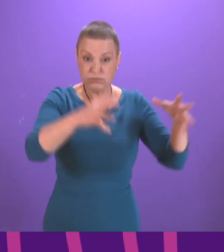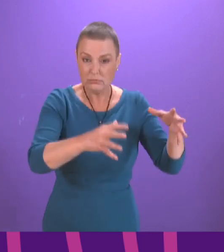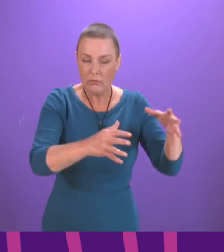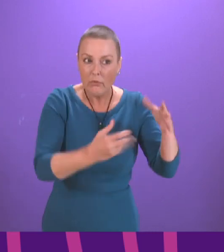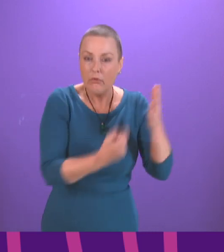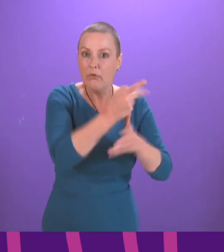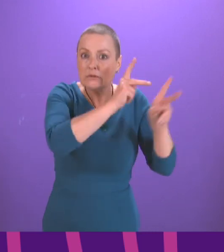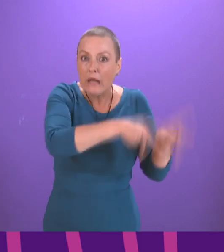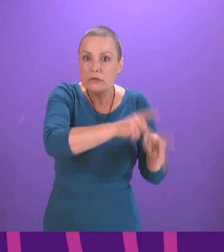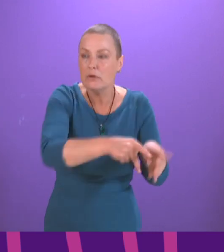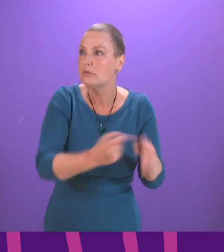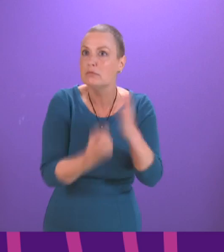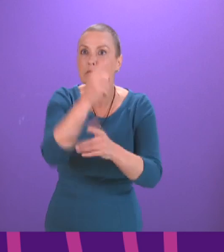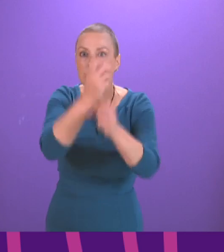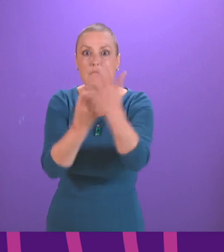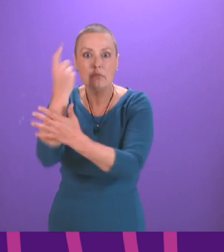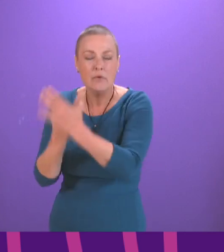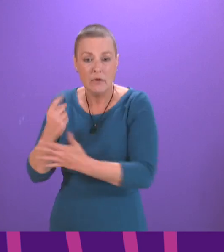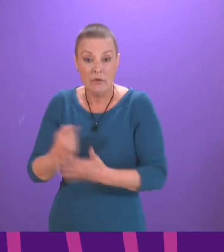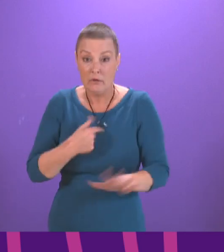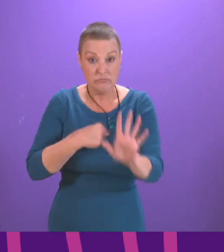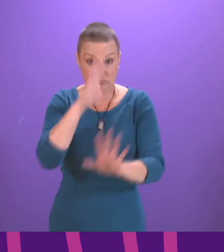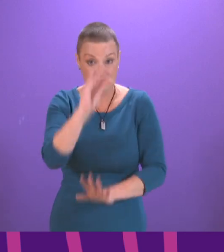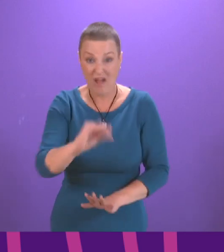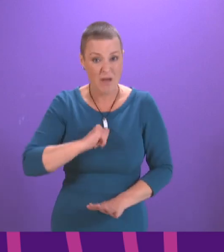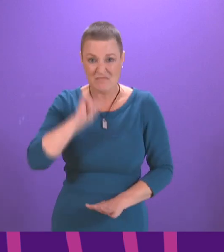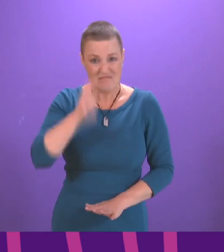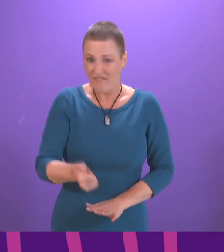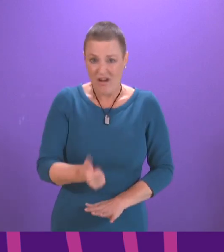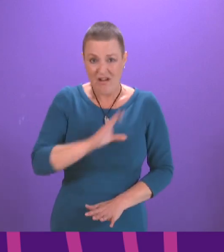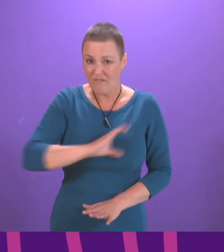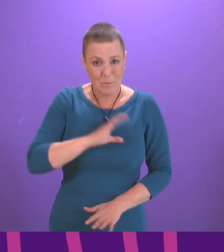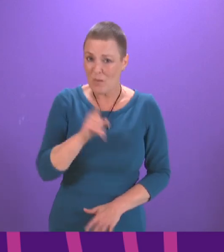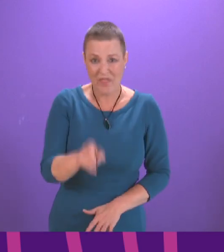their lives is something that I will never be comfortable with, not just as the First